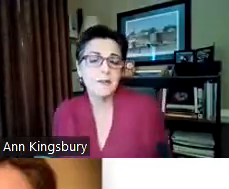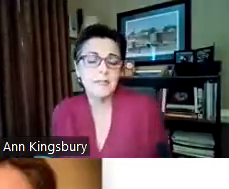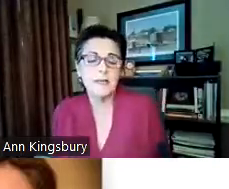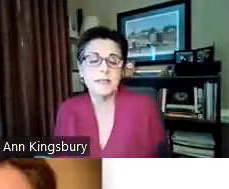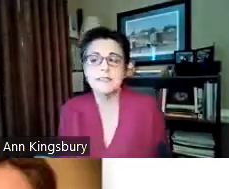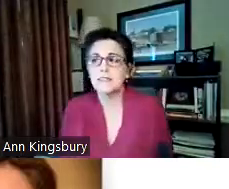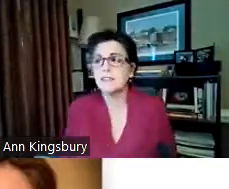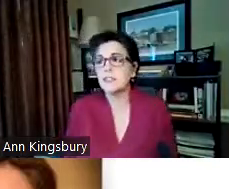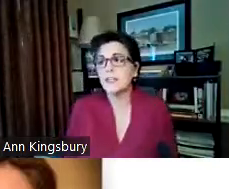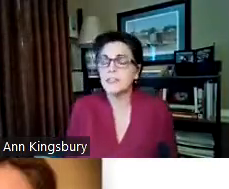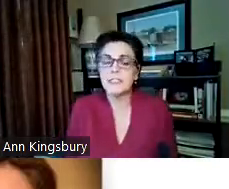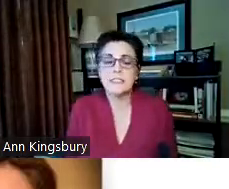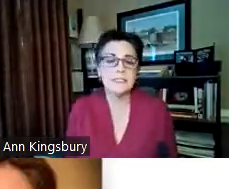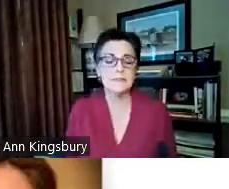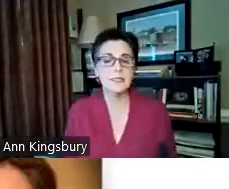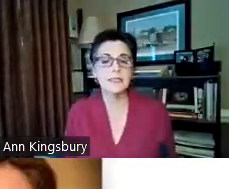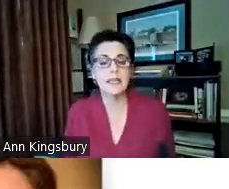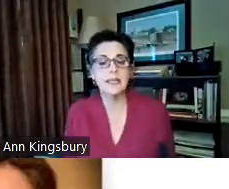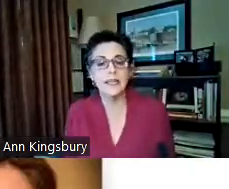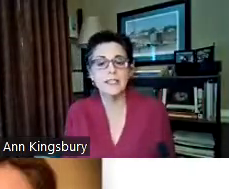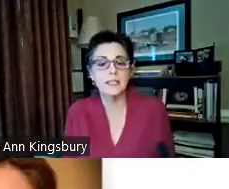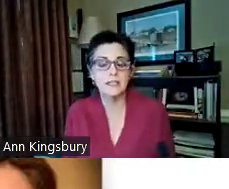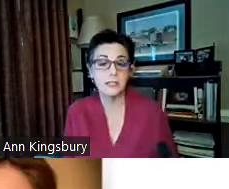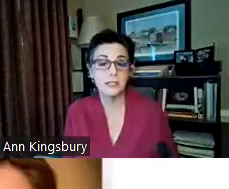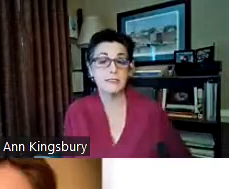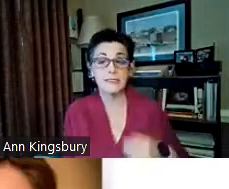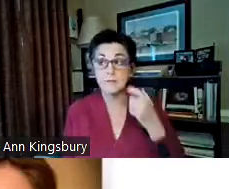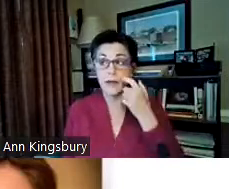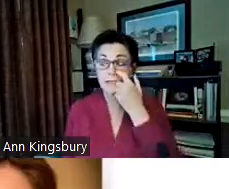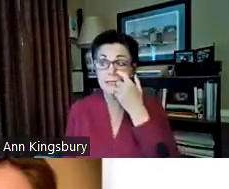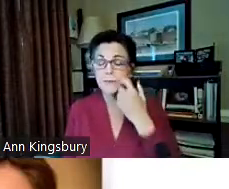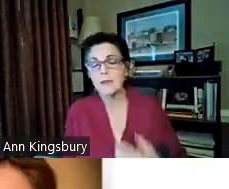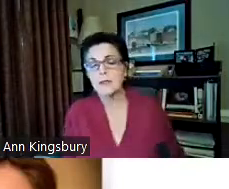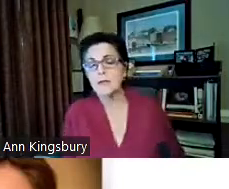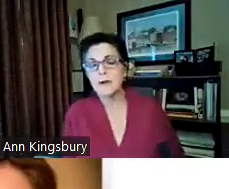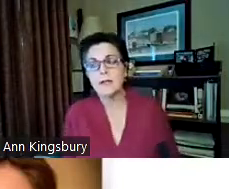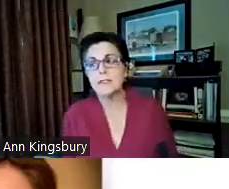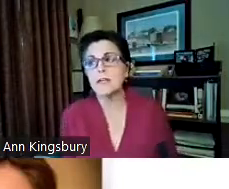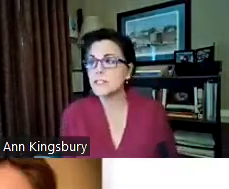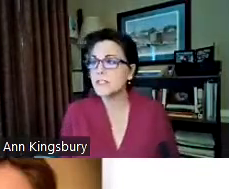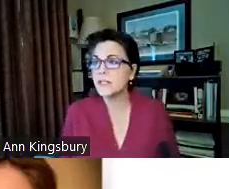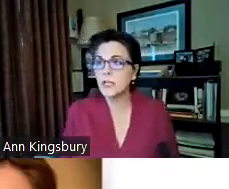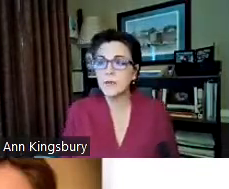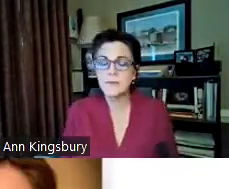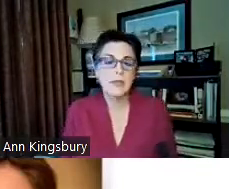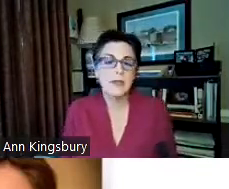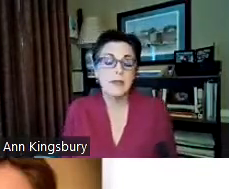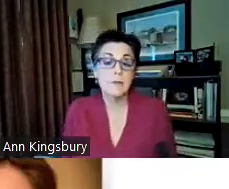I'm an independent consultant and trainer in disability and aging services and policy. My pronouns are she and her. I'm a